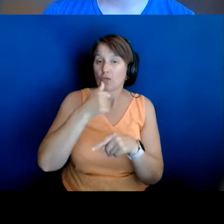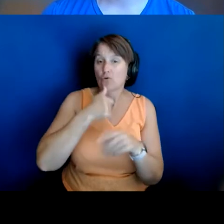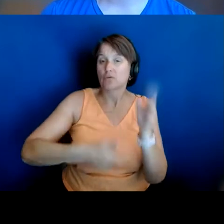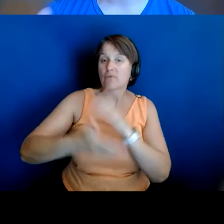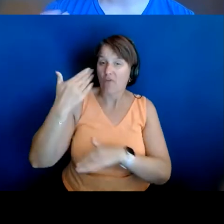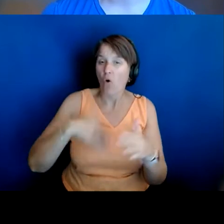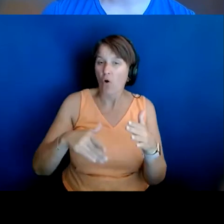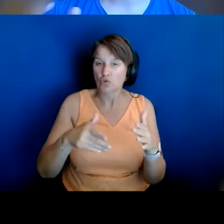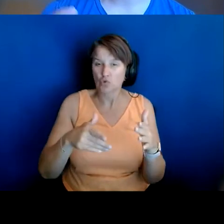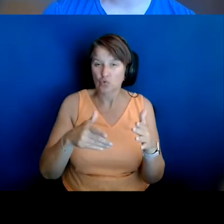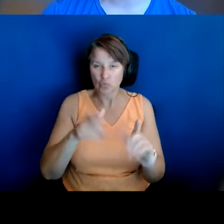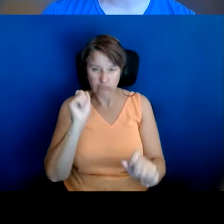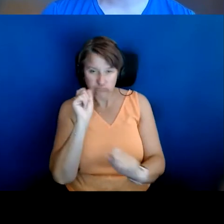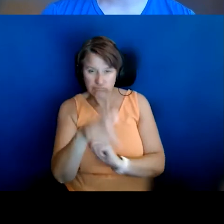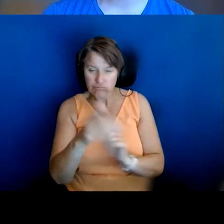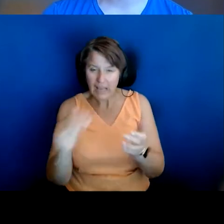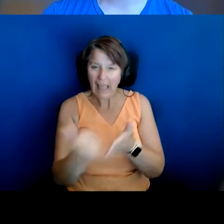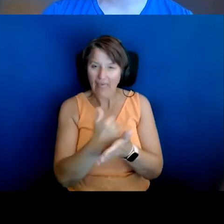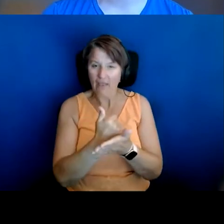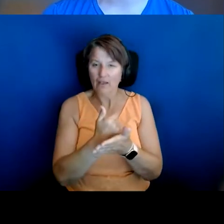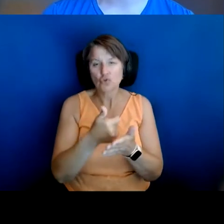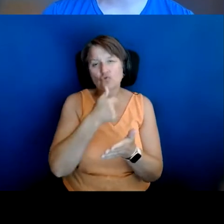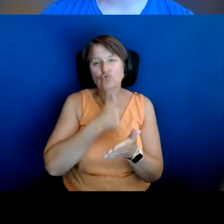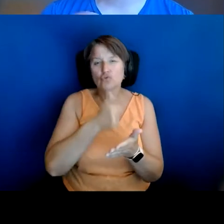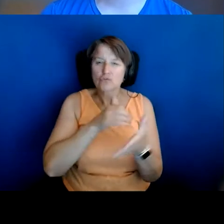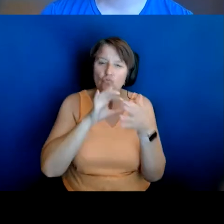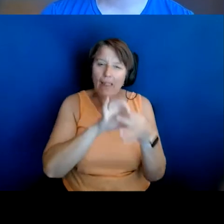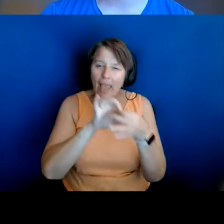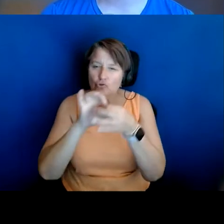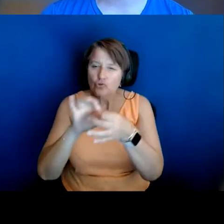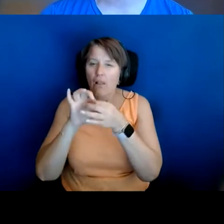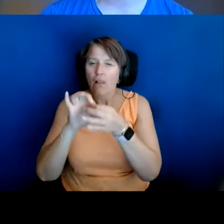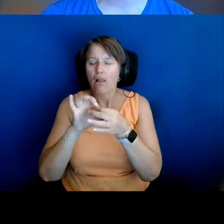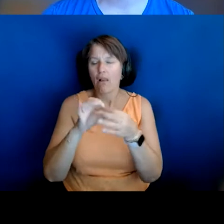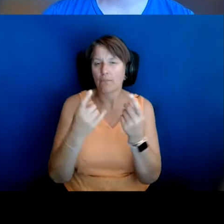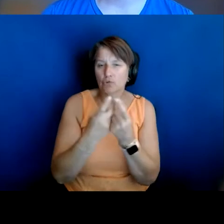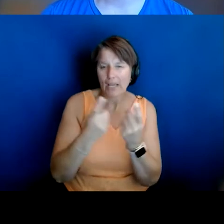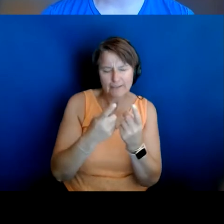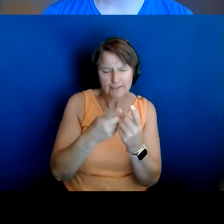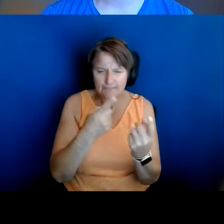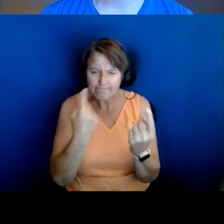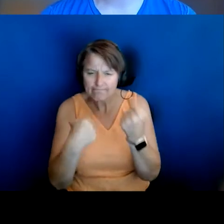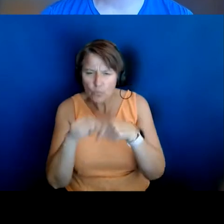showcase relational objects that invoke action and inquiry, not only to imagine,